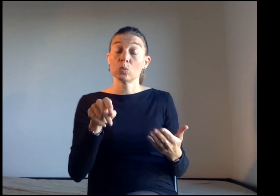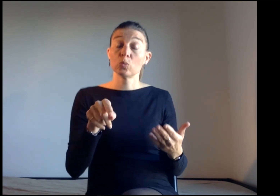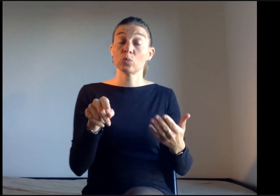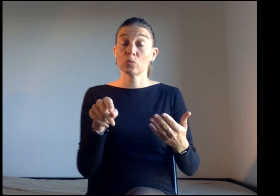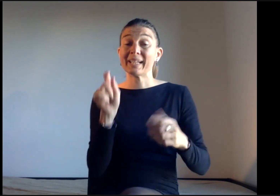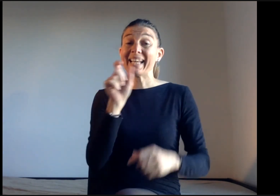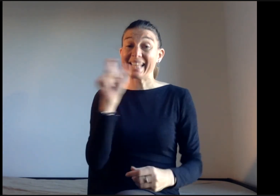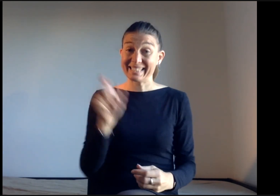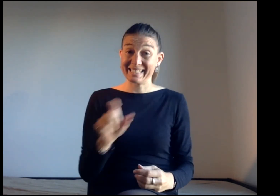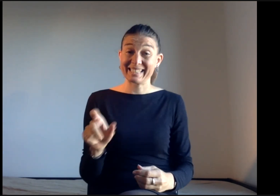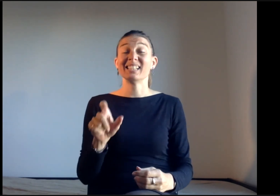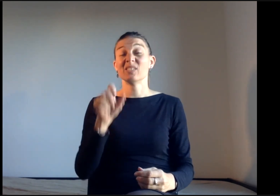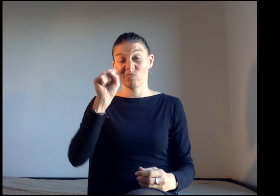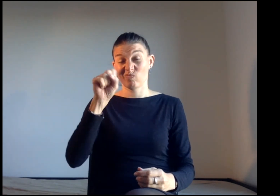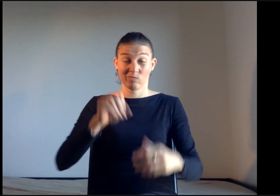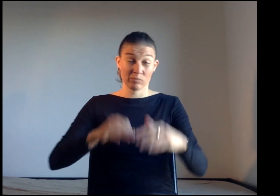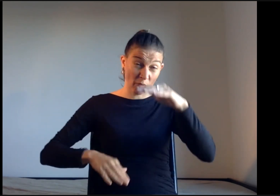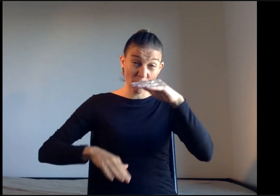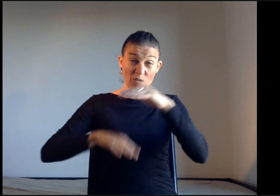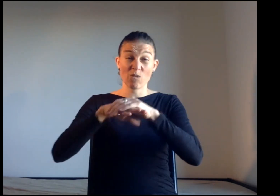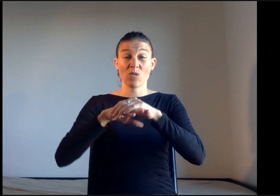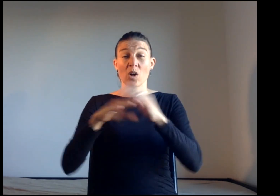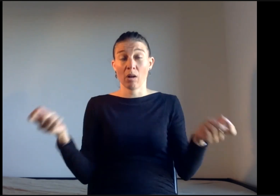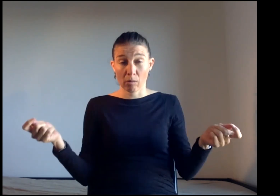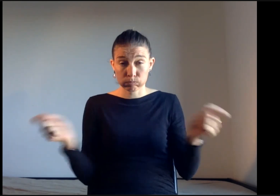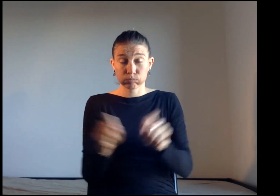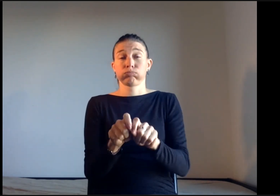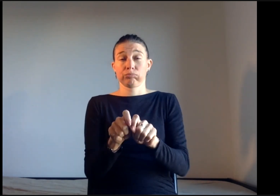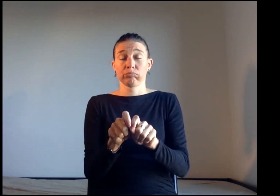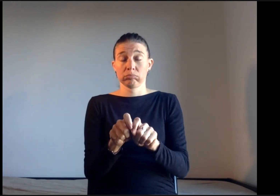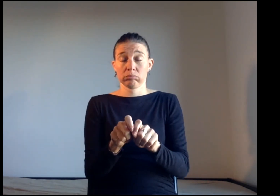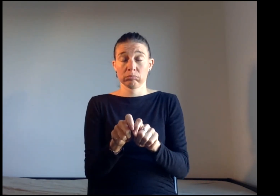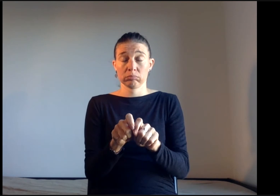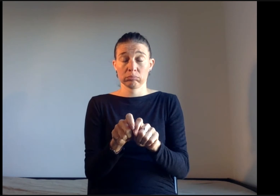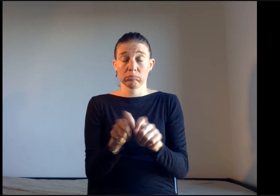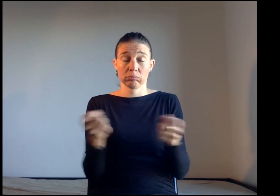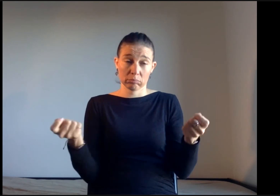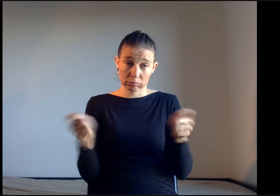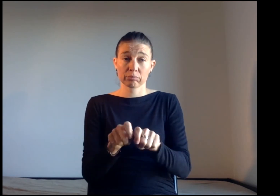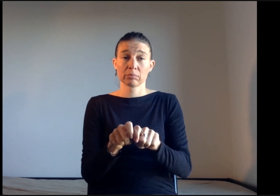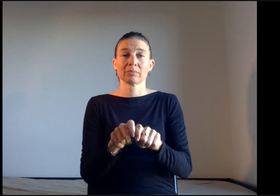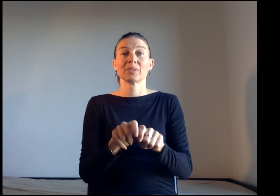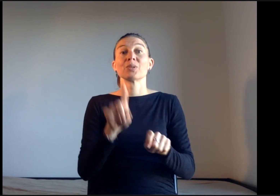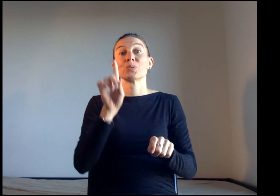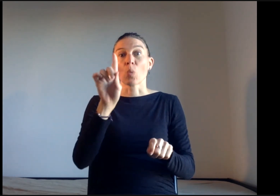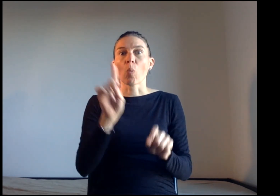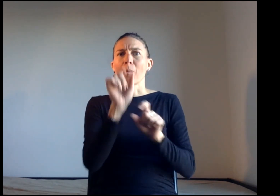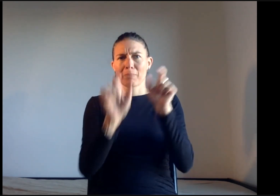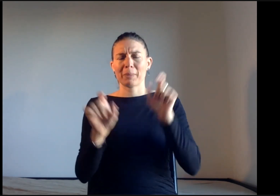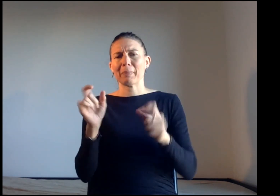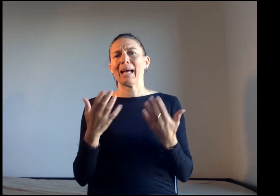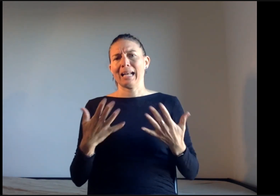we're talking about the recovery. Associations of persons with disabilities are wondering